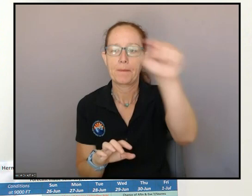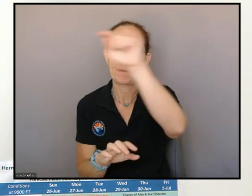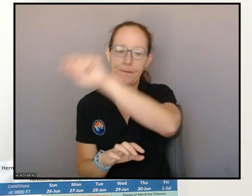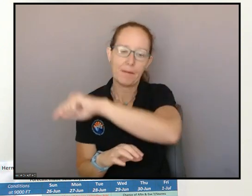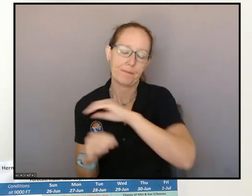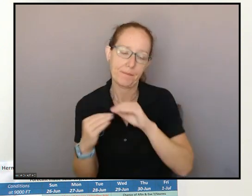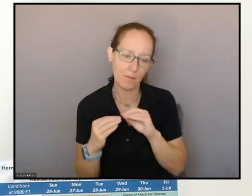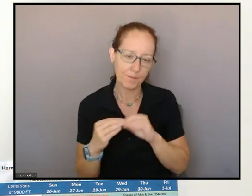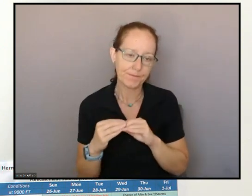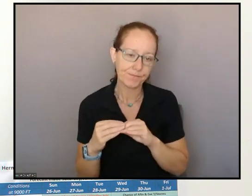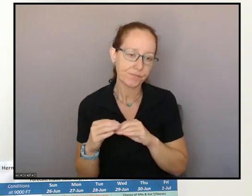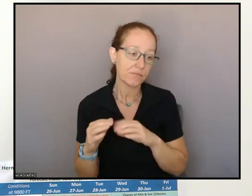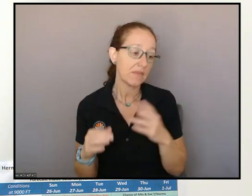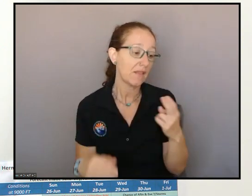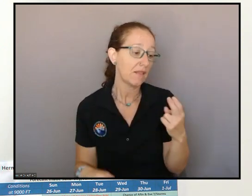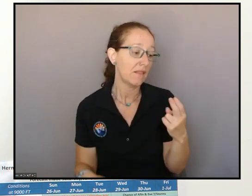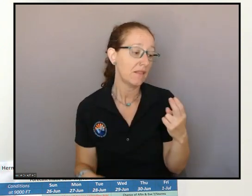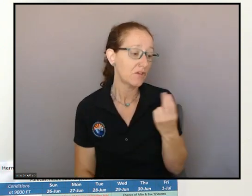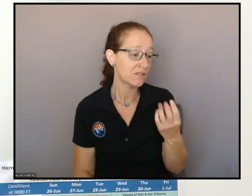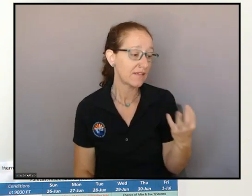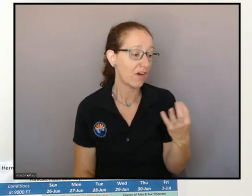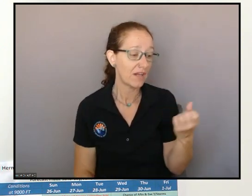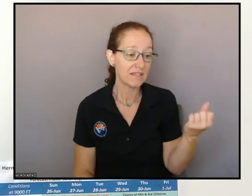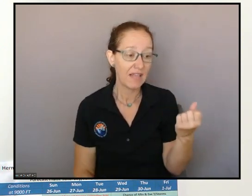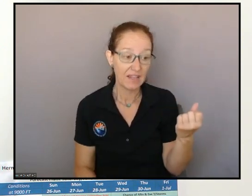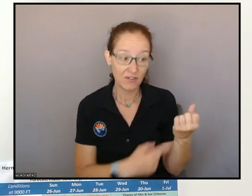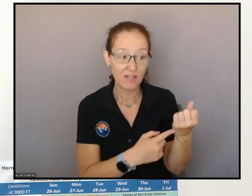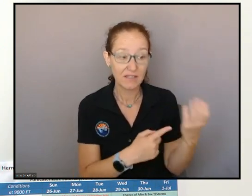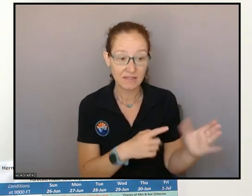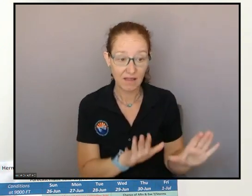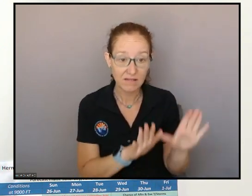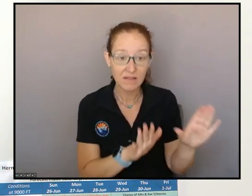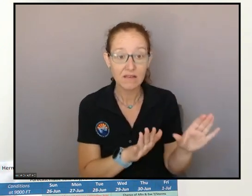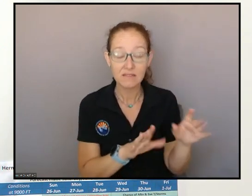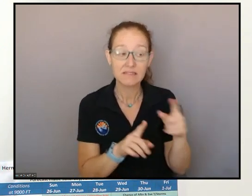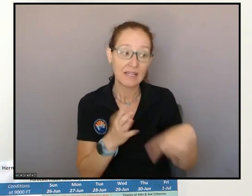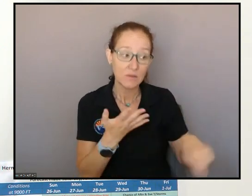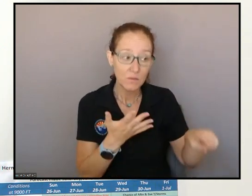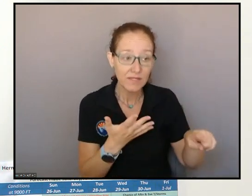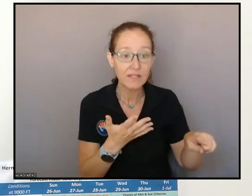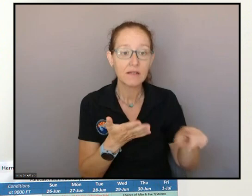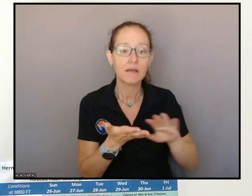the end of the week and the next weekend, you can kind of see that ramps back up. We will be looking for additional